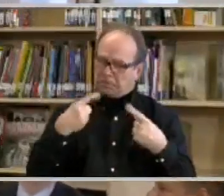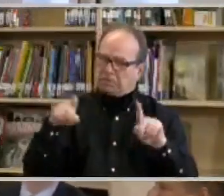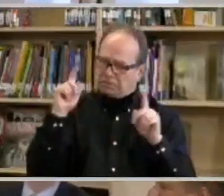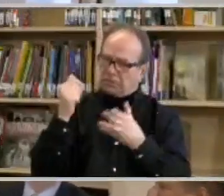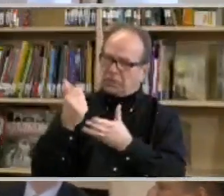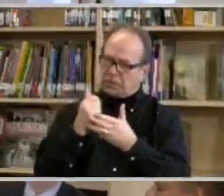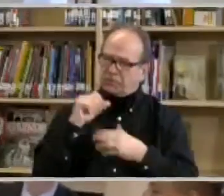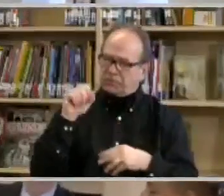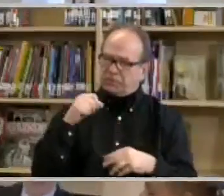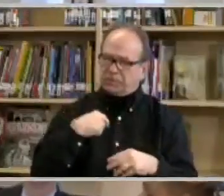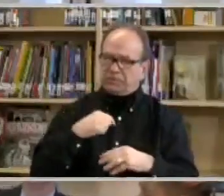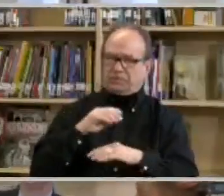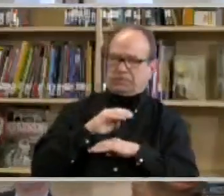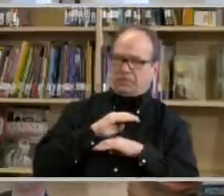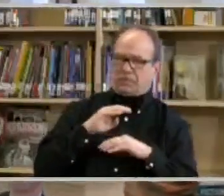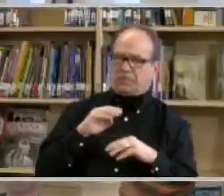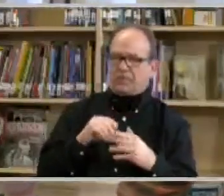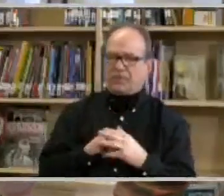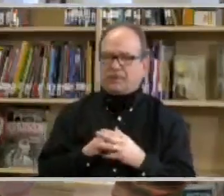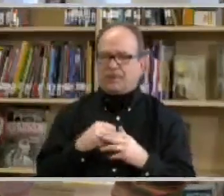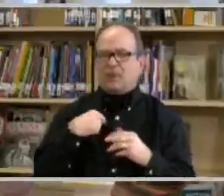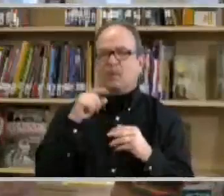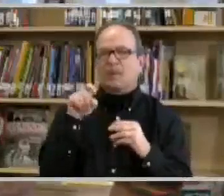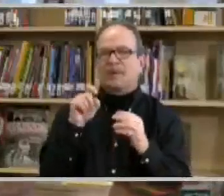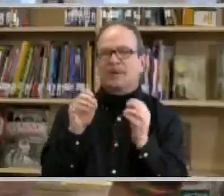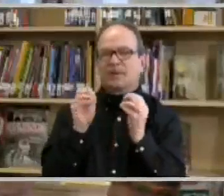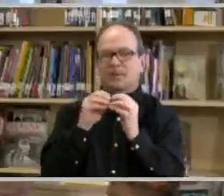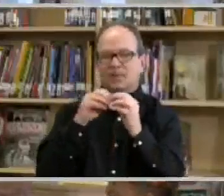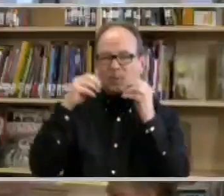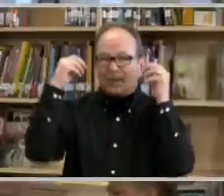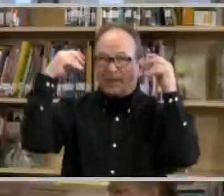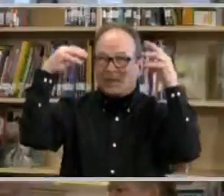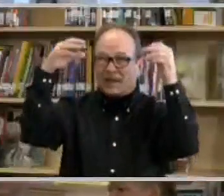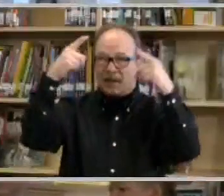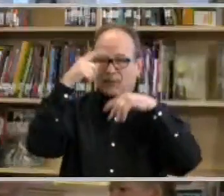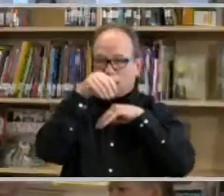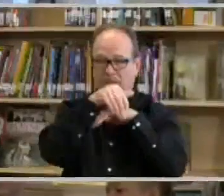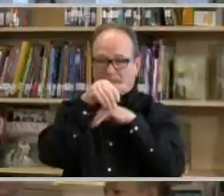TO THAT. AND IT'S HELPING US TREMENDOUSLY. BUT WE NEED TO HAVE THE REST OF